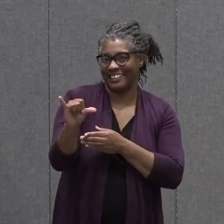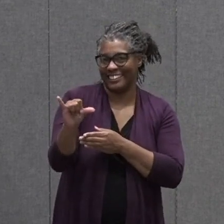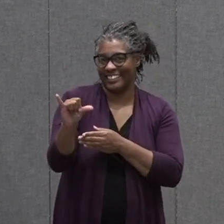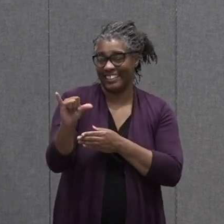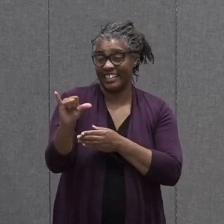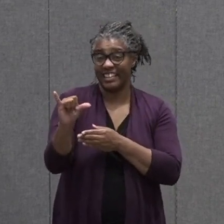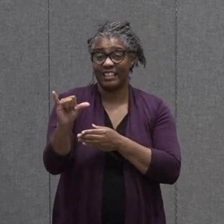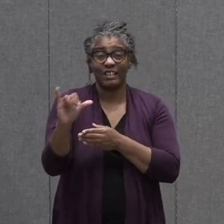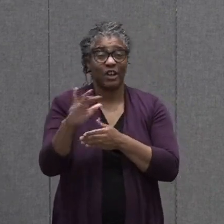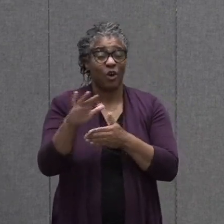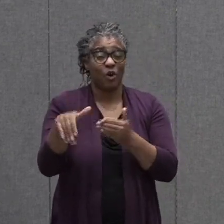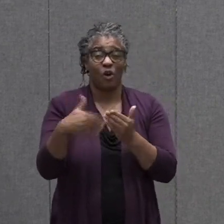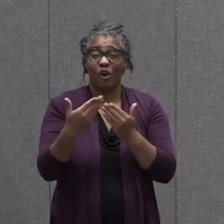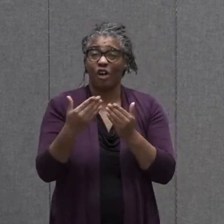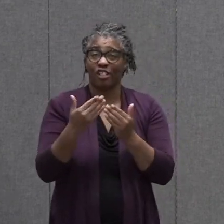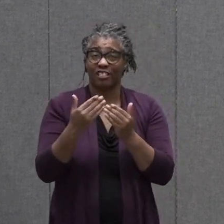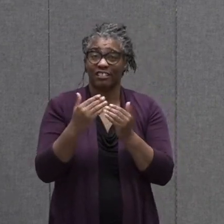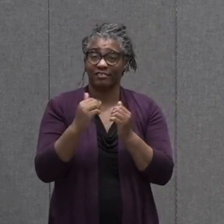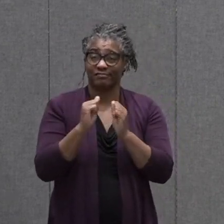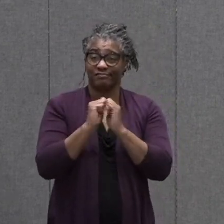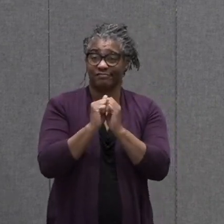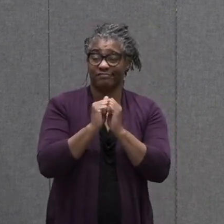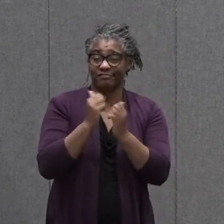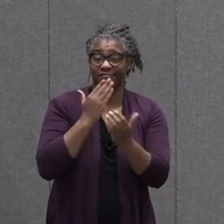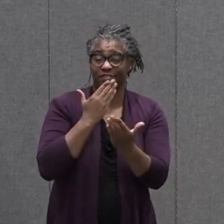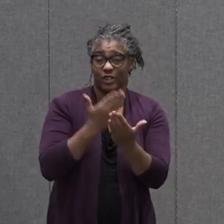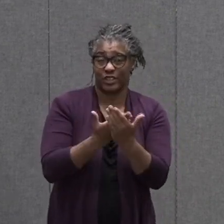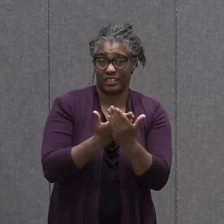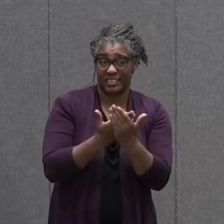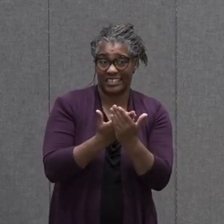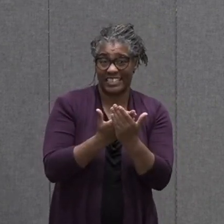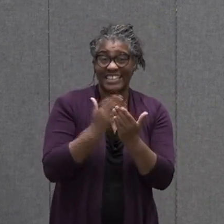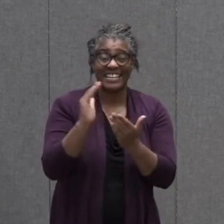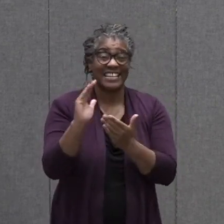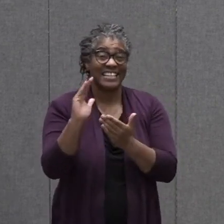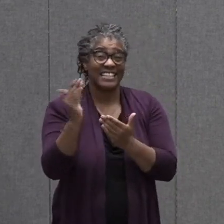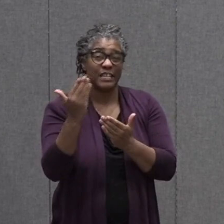This looks like a great group of friends, all playing together.